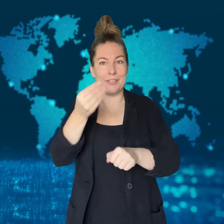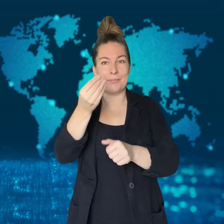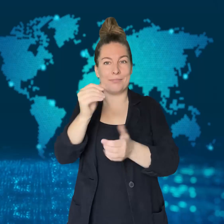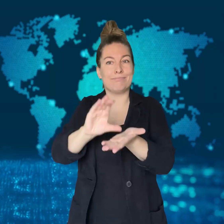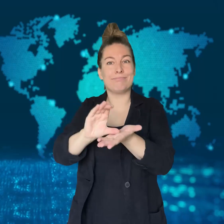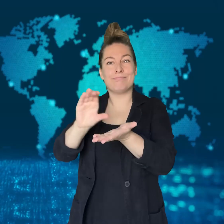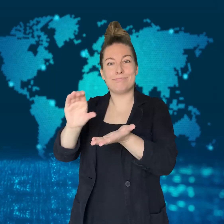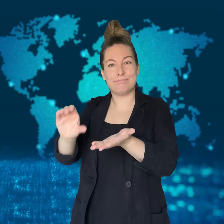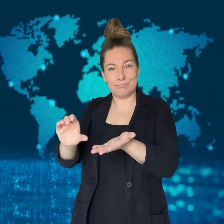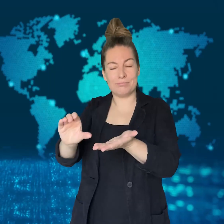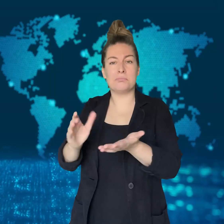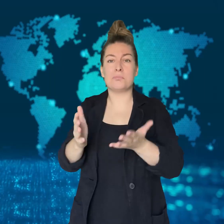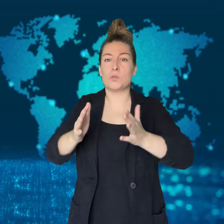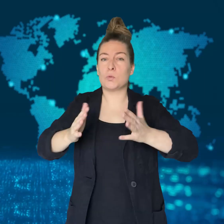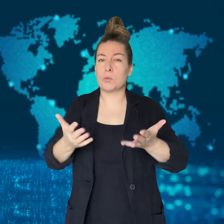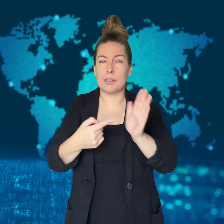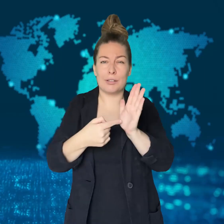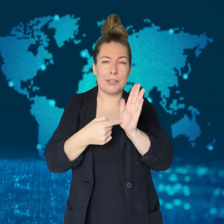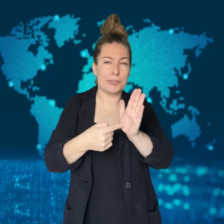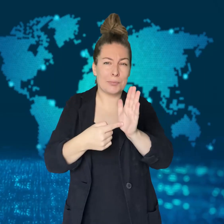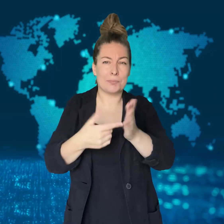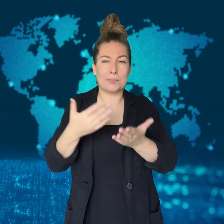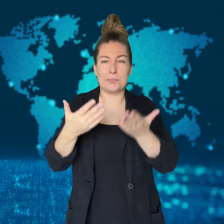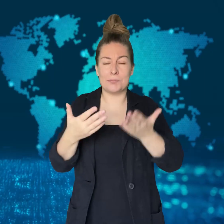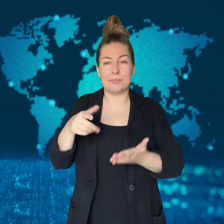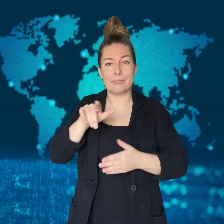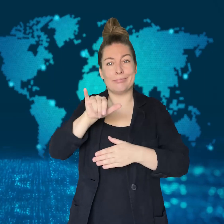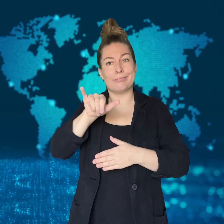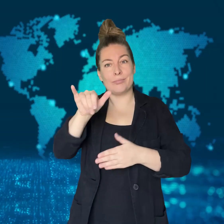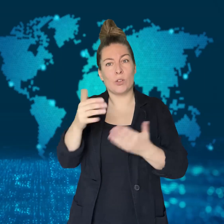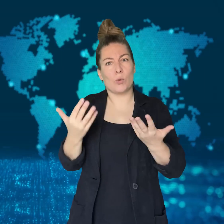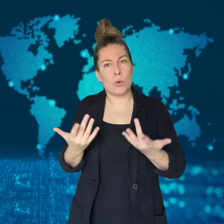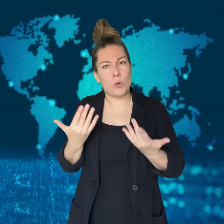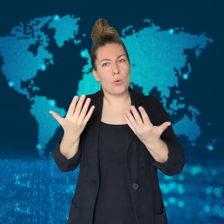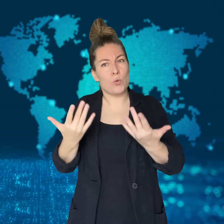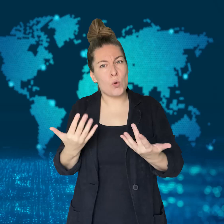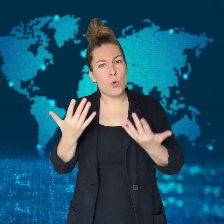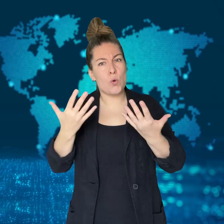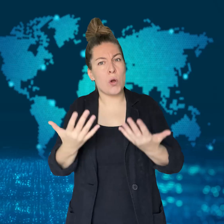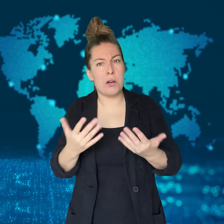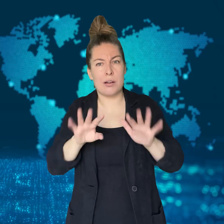When a delay is greater than nine hours,